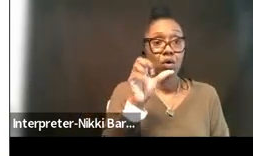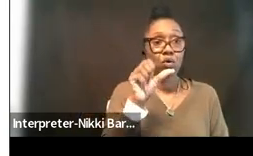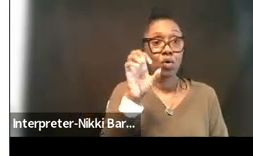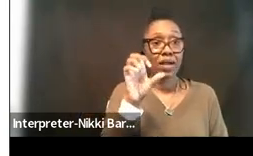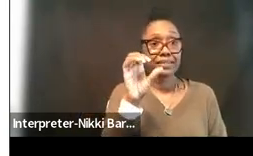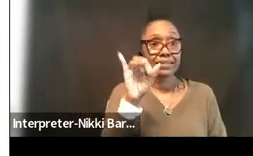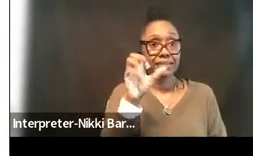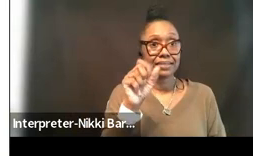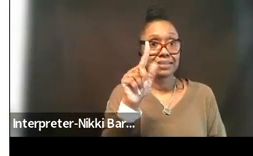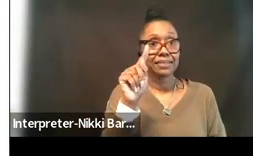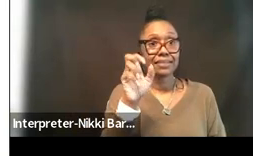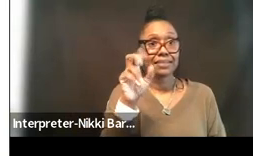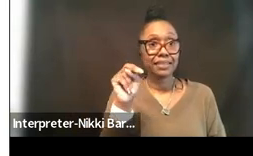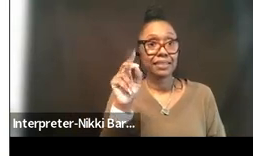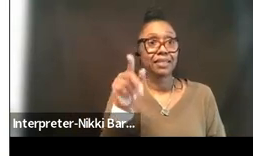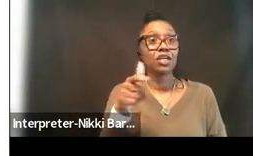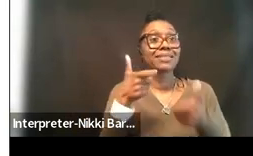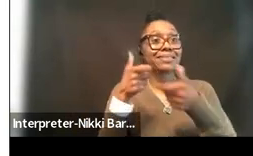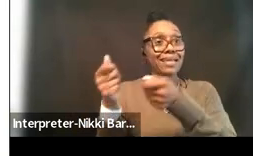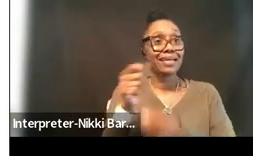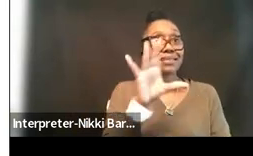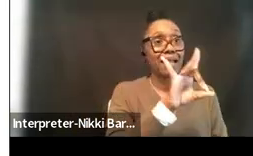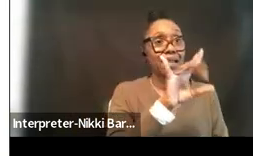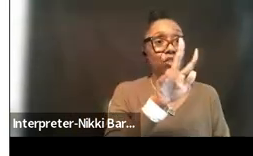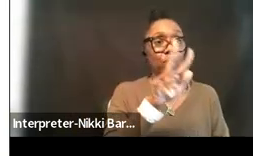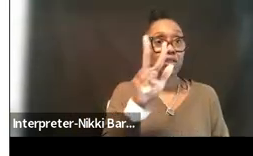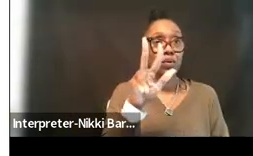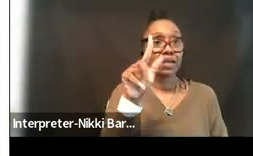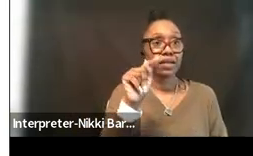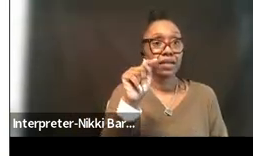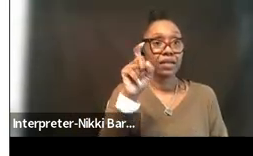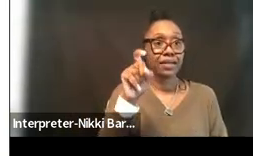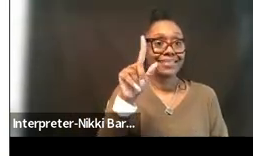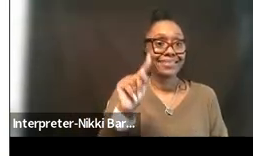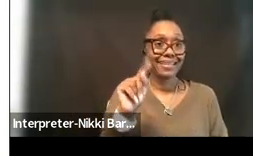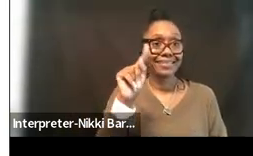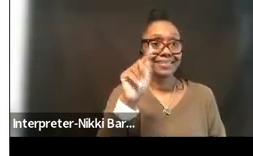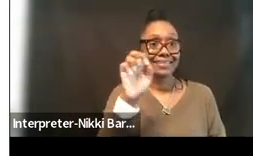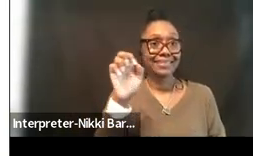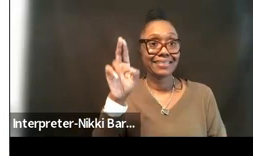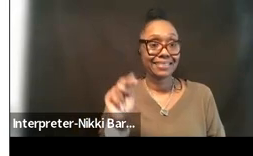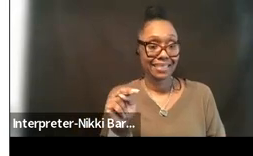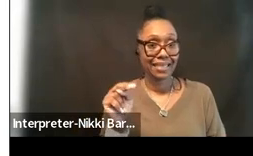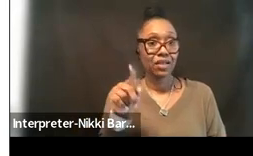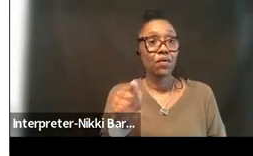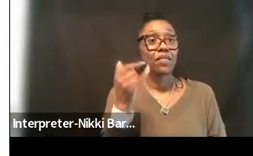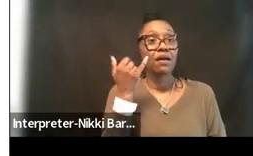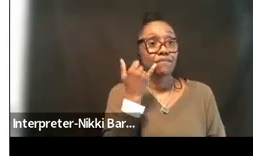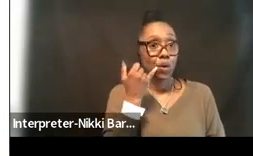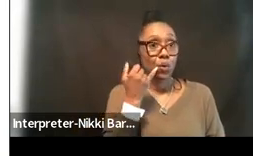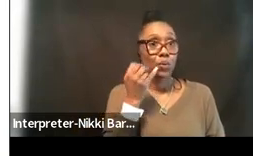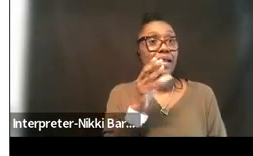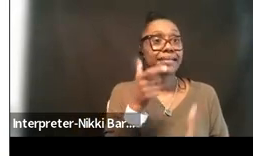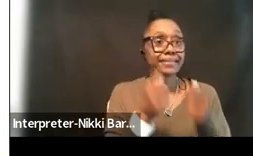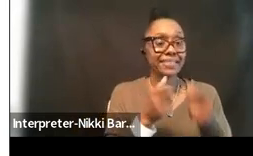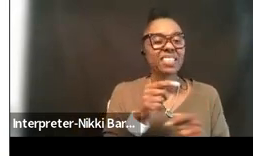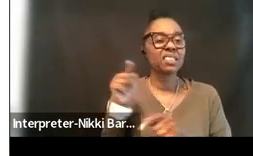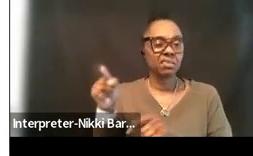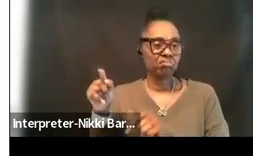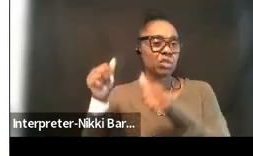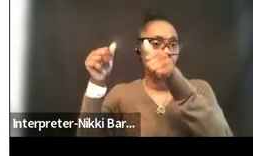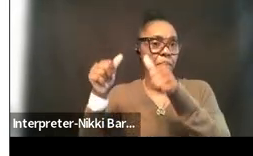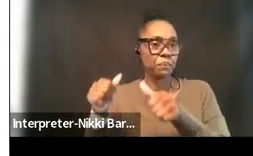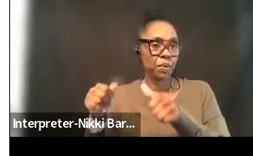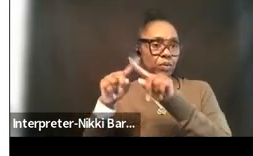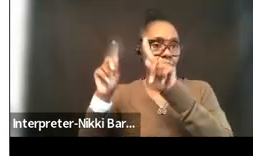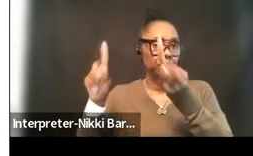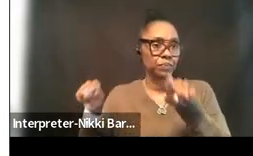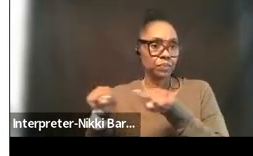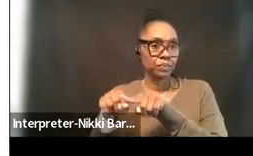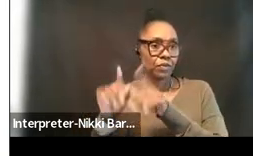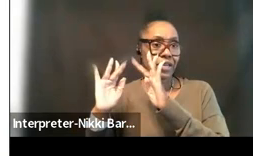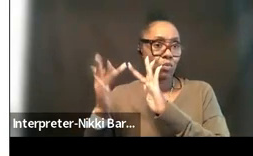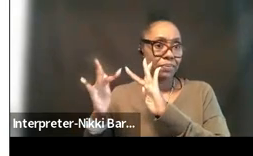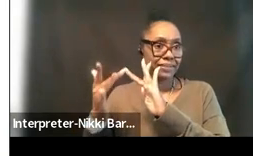That can be reached by texting 8 3 3 text teen. Oh, when all of these phone chat and text signs are listed on our website and our social media, which I will give you at the end of the presentation.